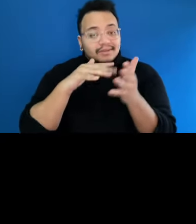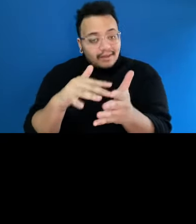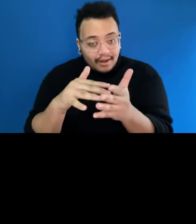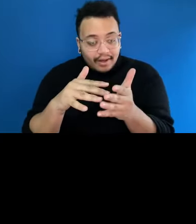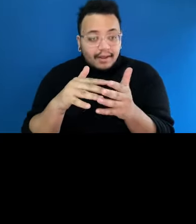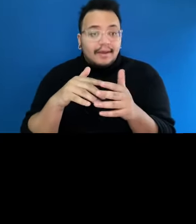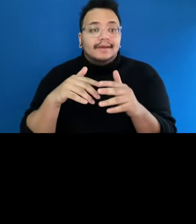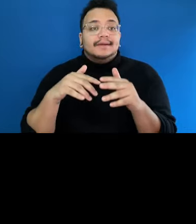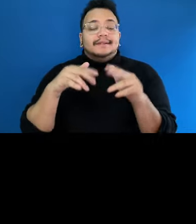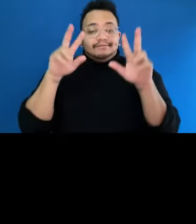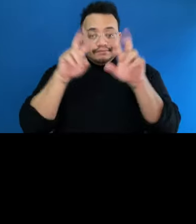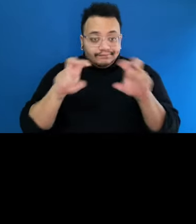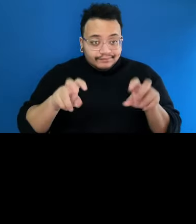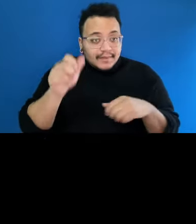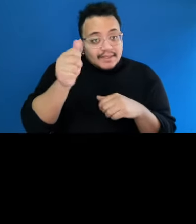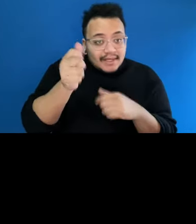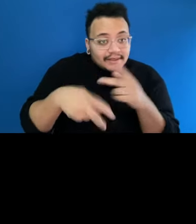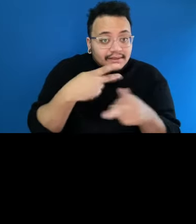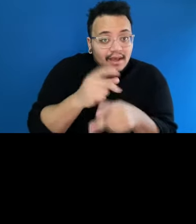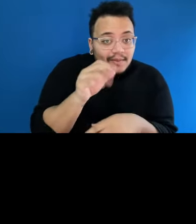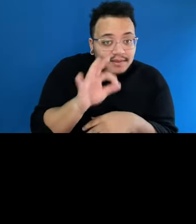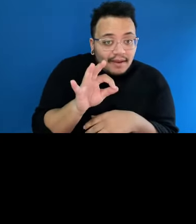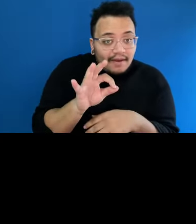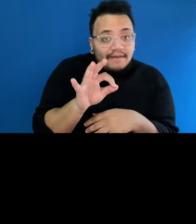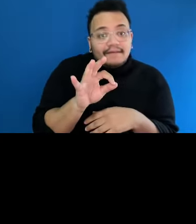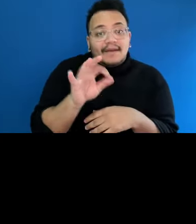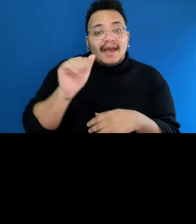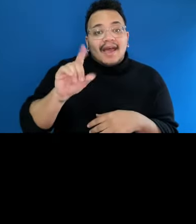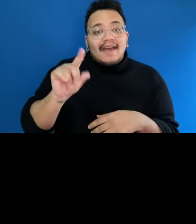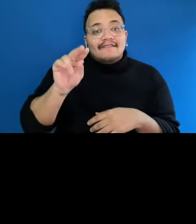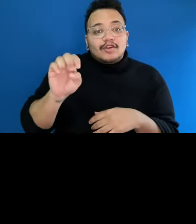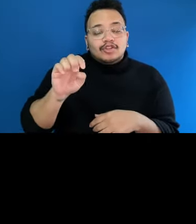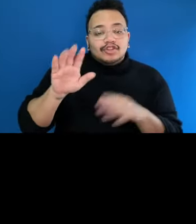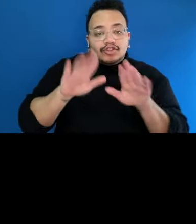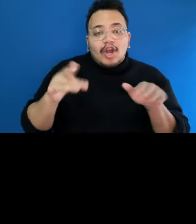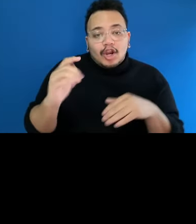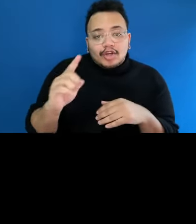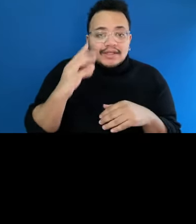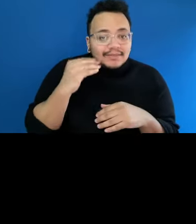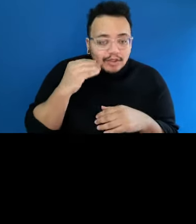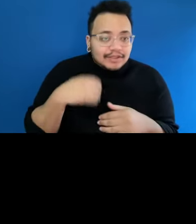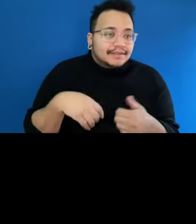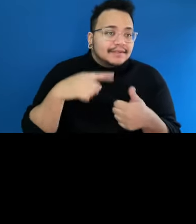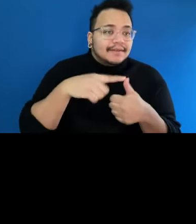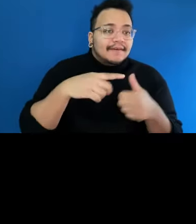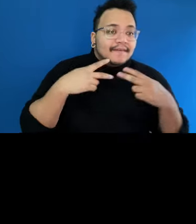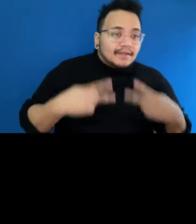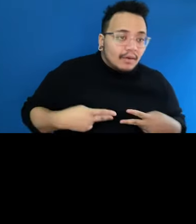of adverse childhood experiences. There was abuse, physical abuse, emotional abuse